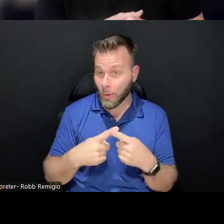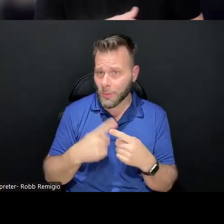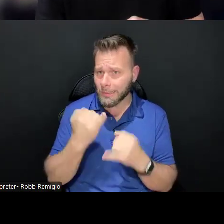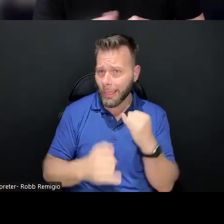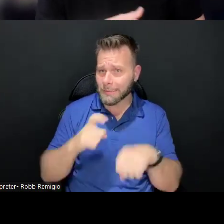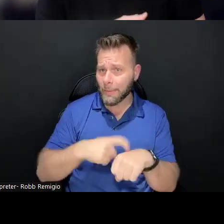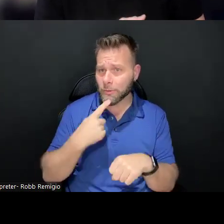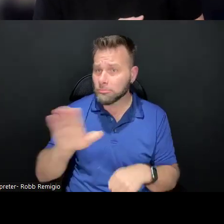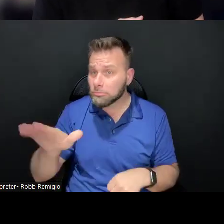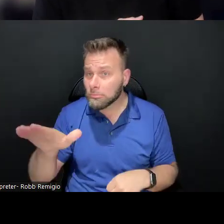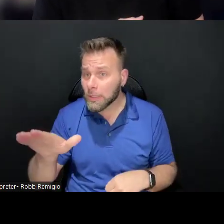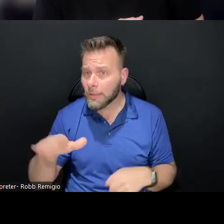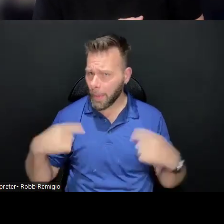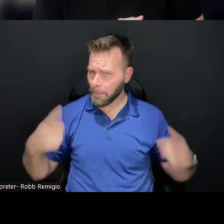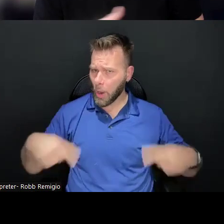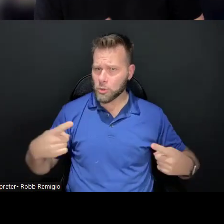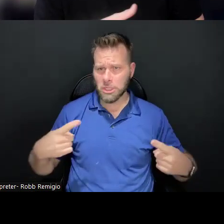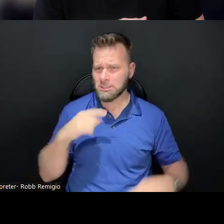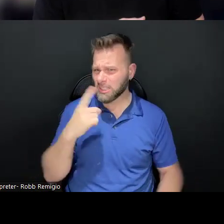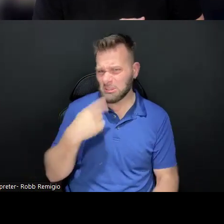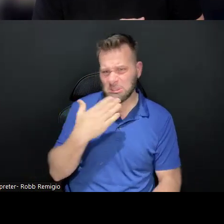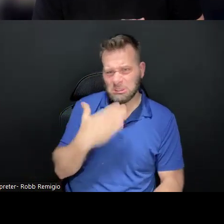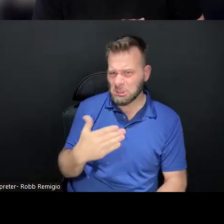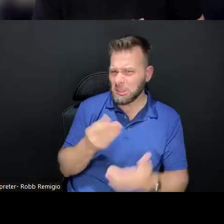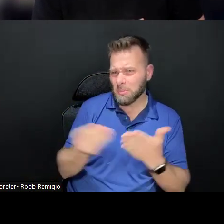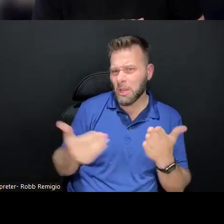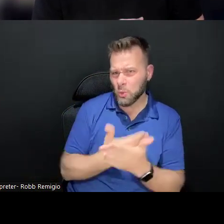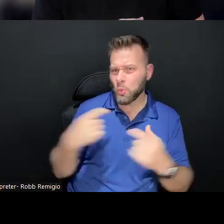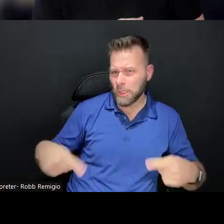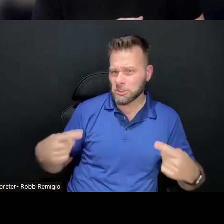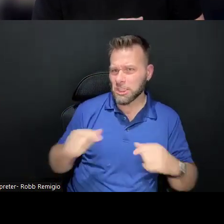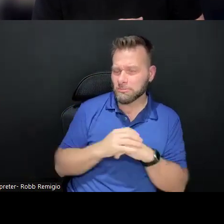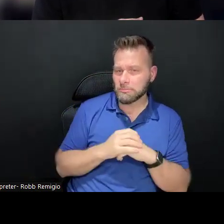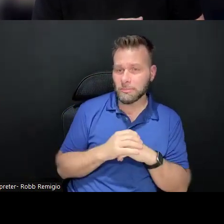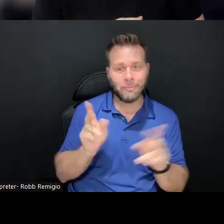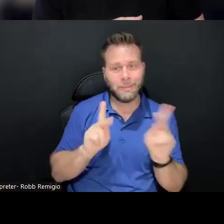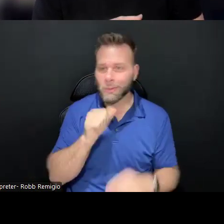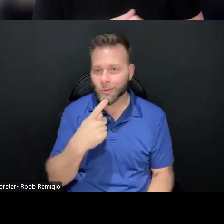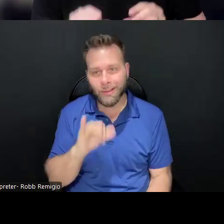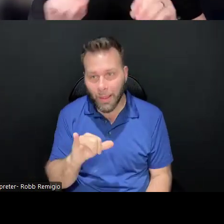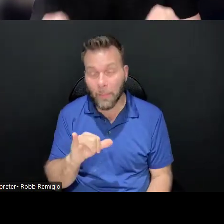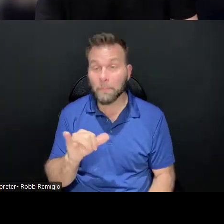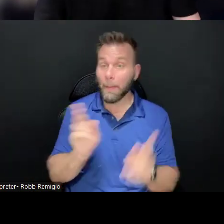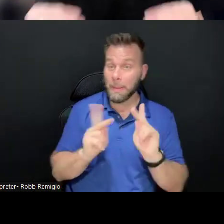I mean, when is the last time you have gone up to somebody, hey, that power wheelchair doesn't look good, you should